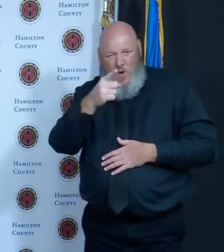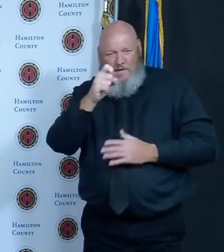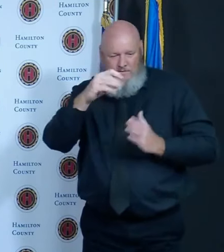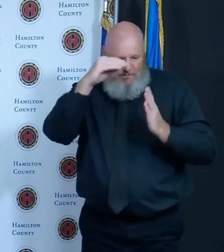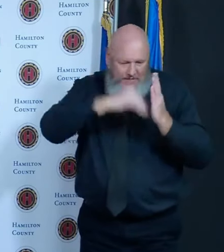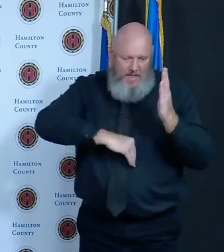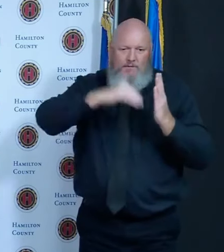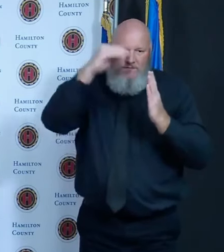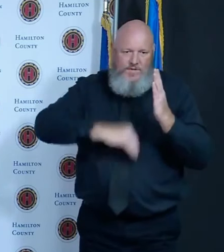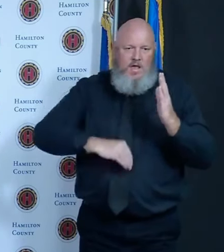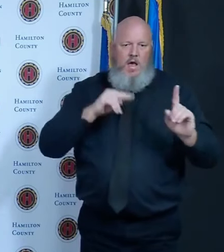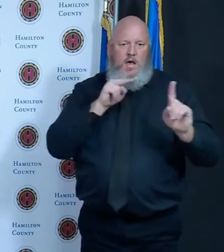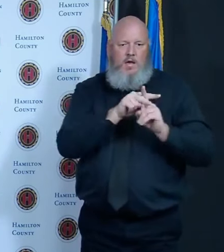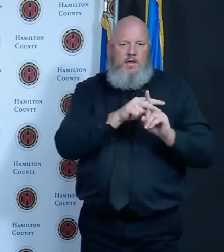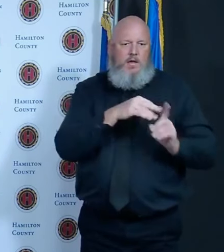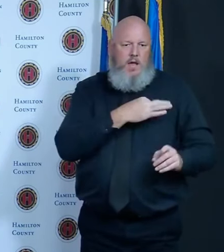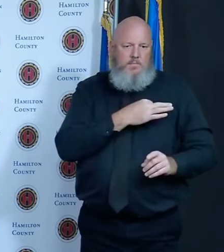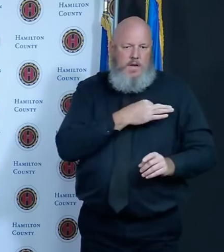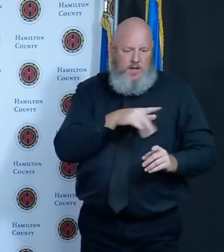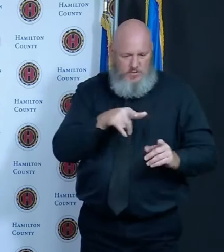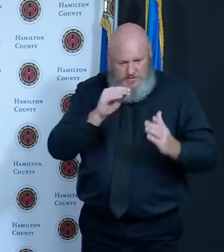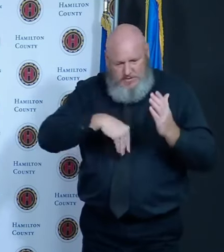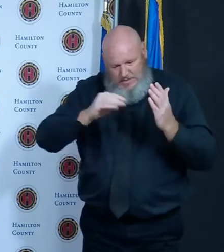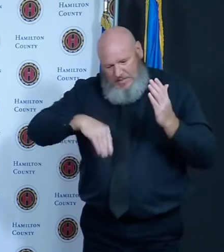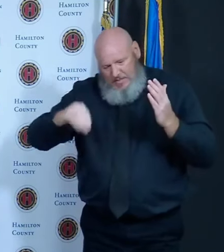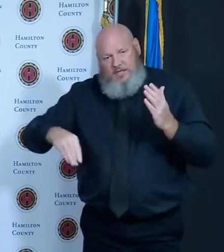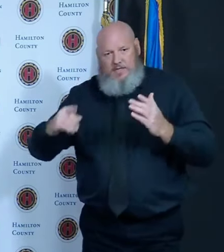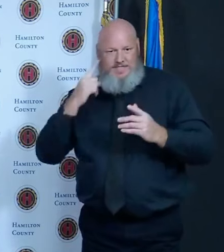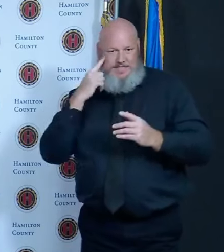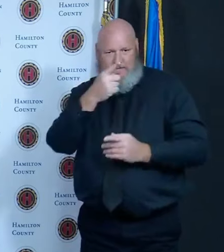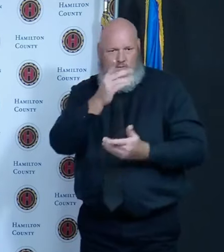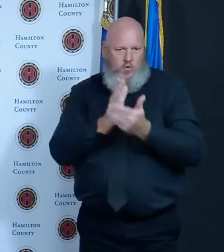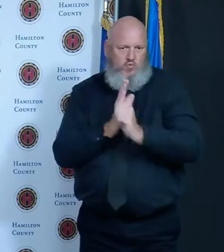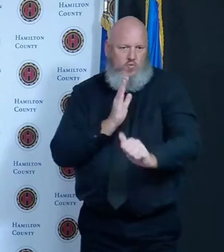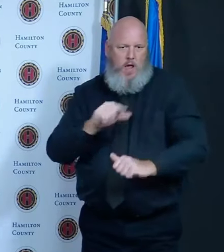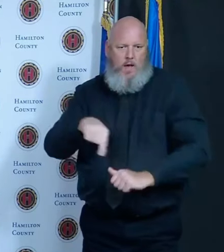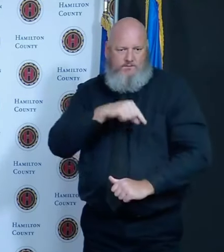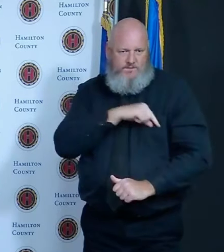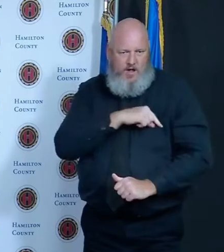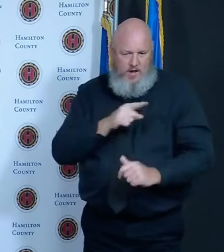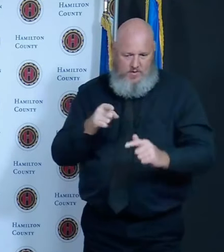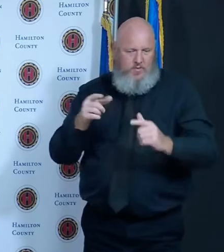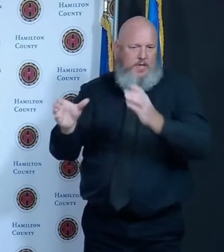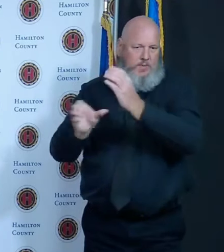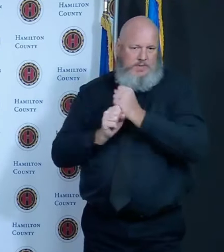for you so I apologize if I wasn't clear on that point also lastly I just want to